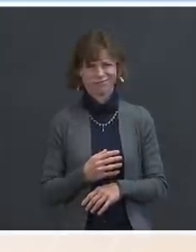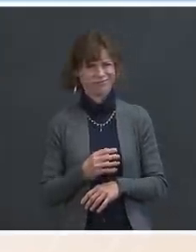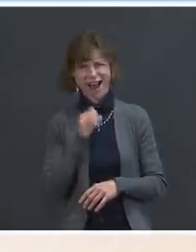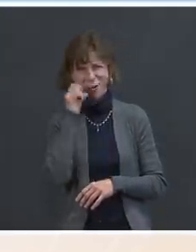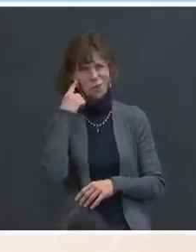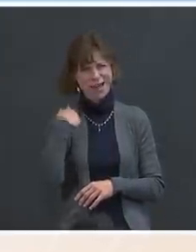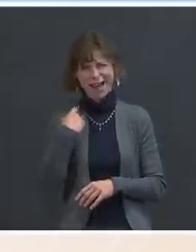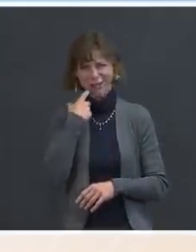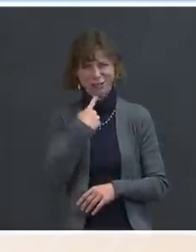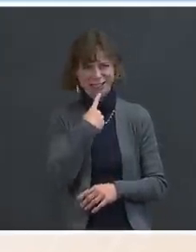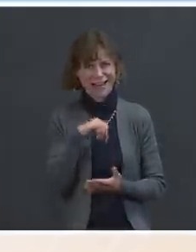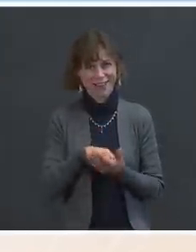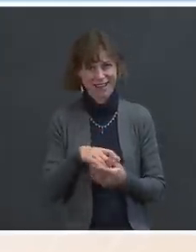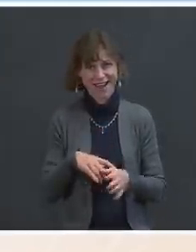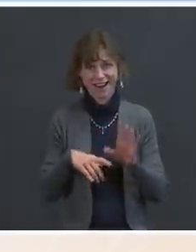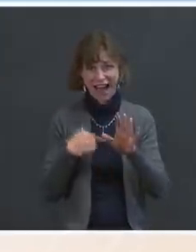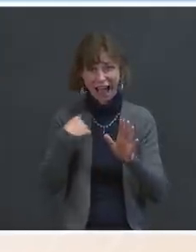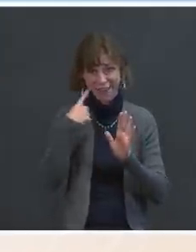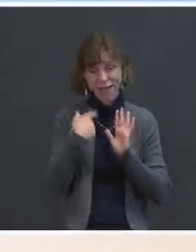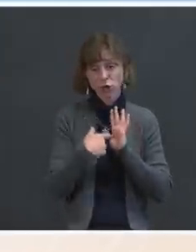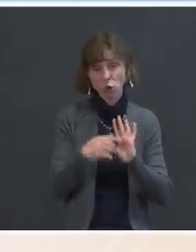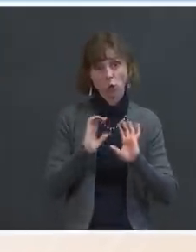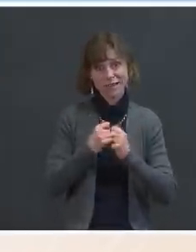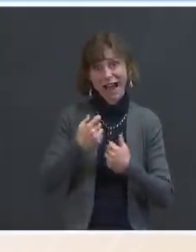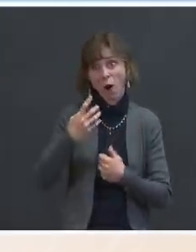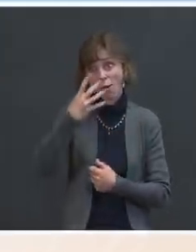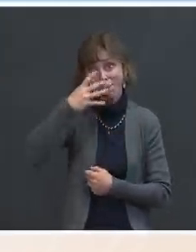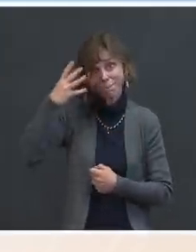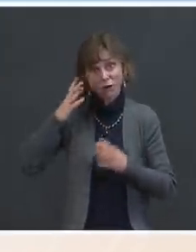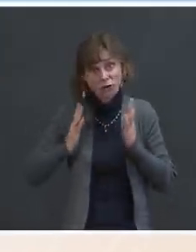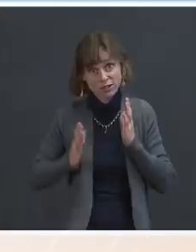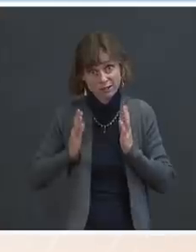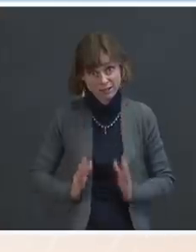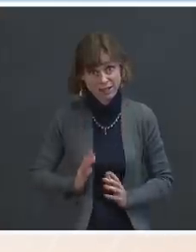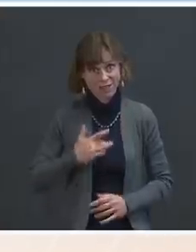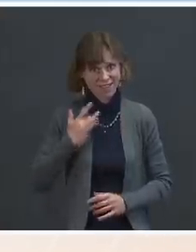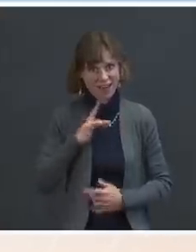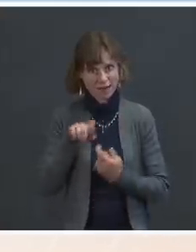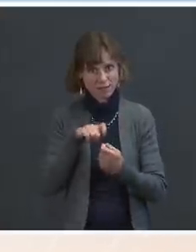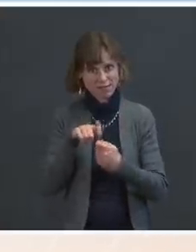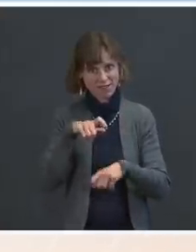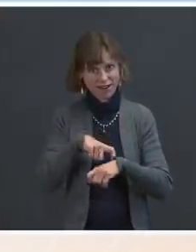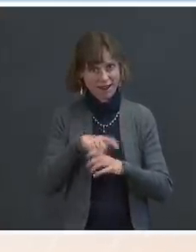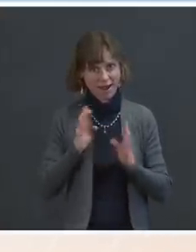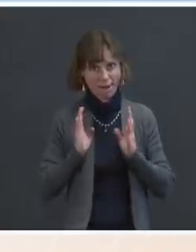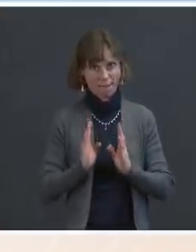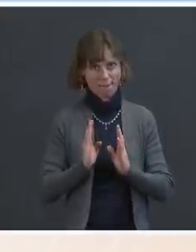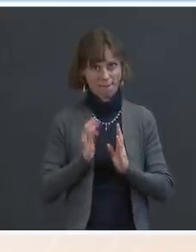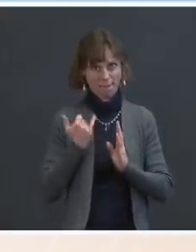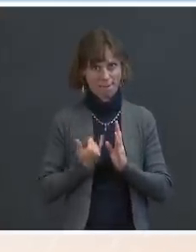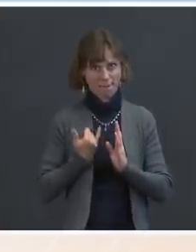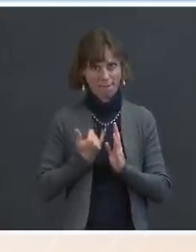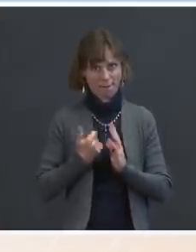of how migrants feel at a particular time. I think what we are doing is making sure that we respond